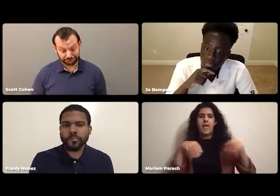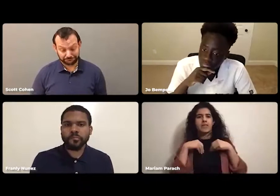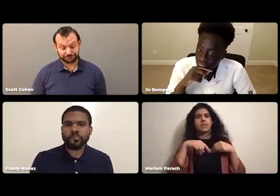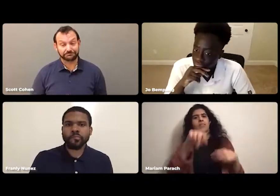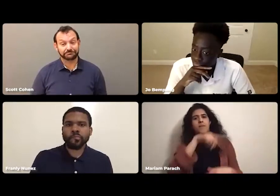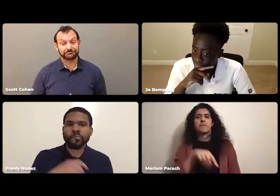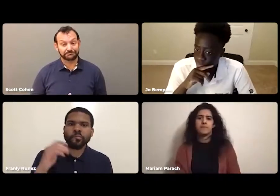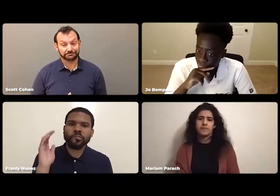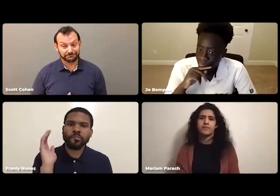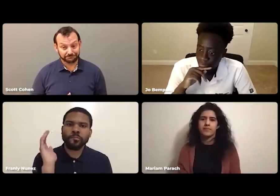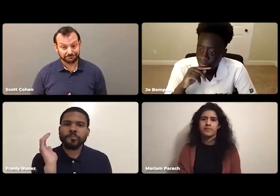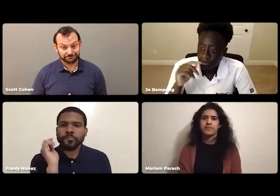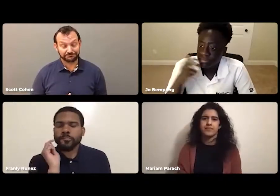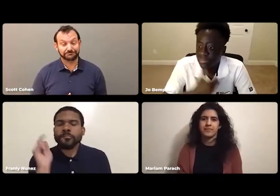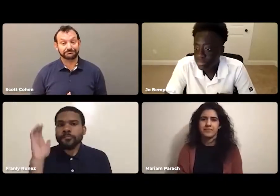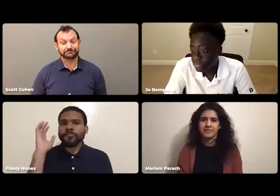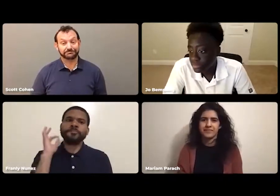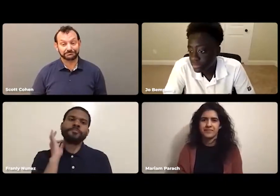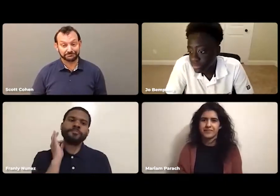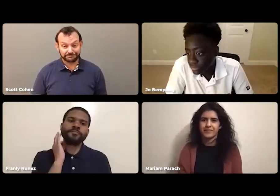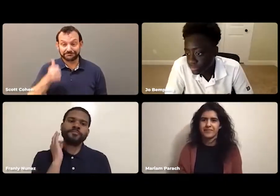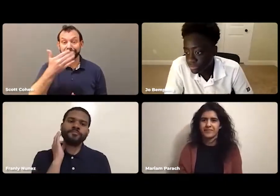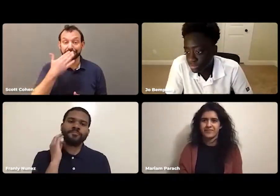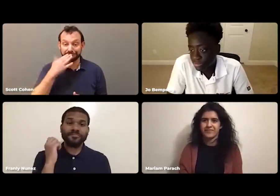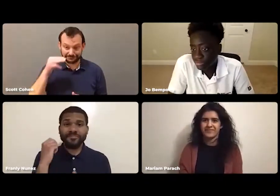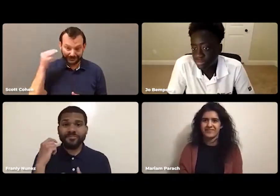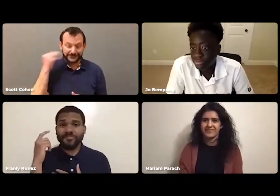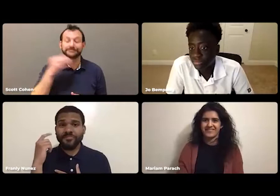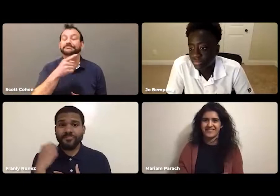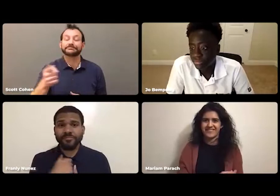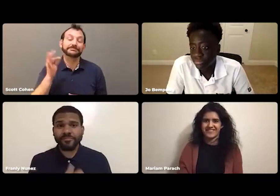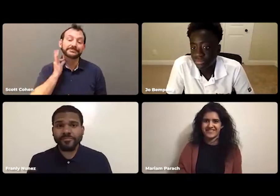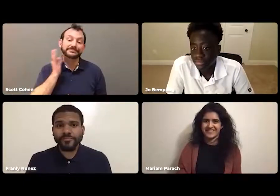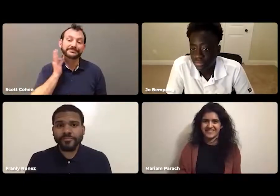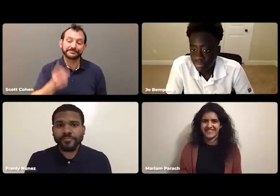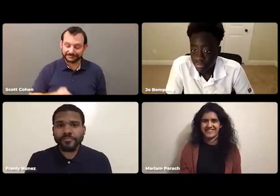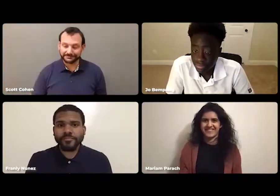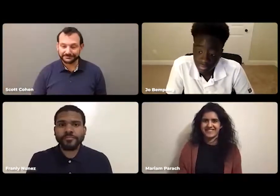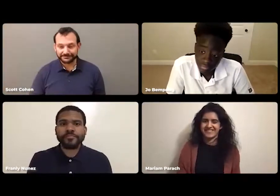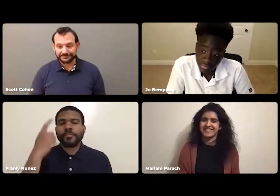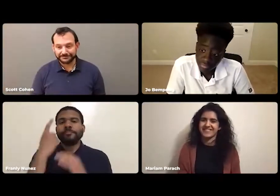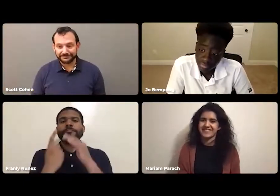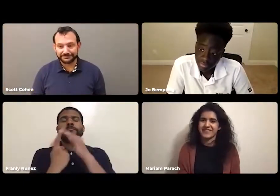Teachers should accept their students and help them to teach back to the whole group as well.